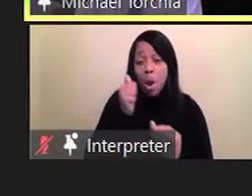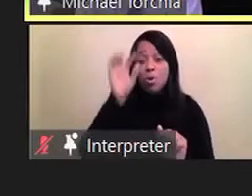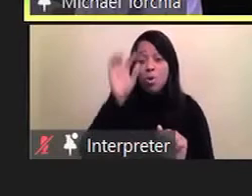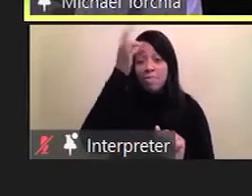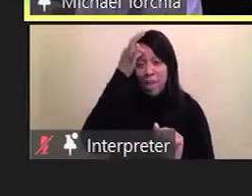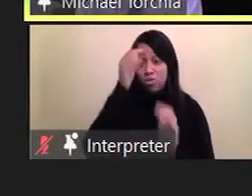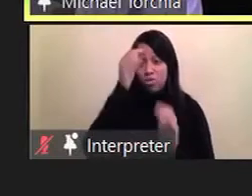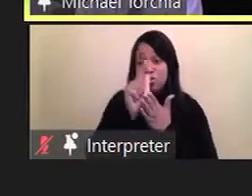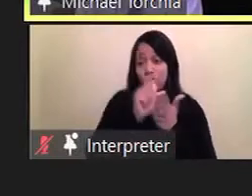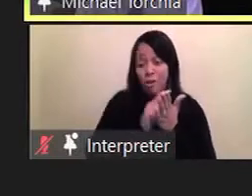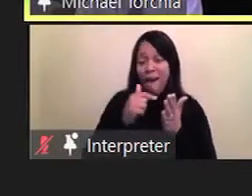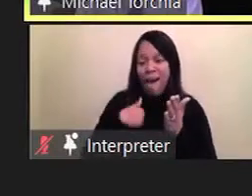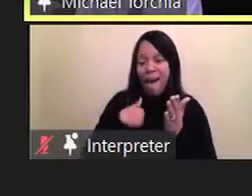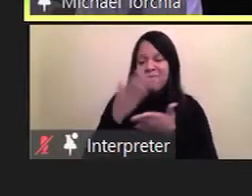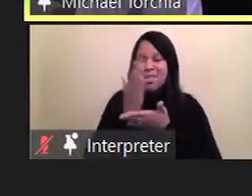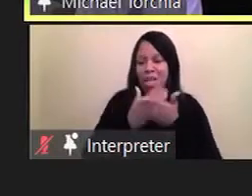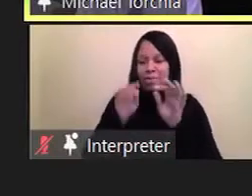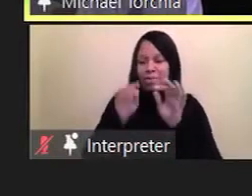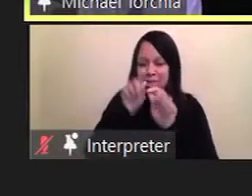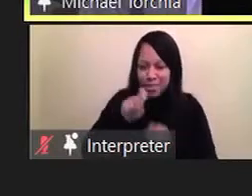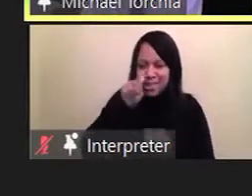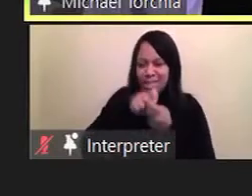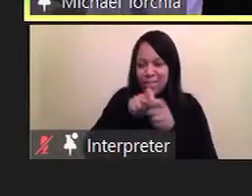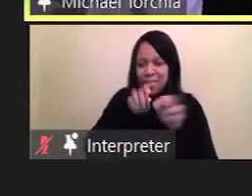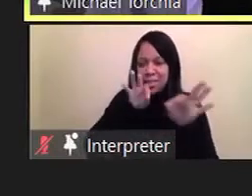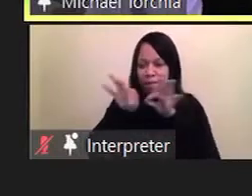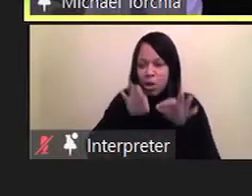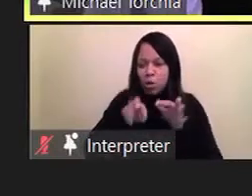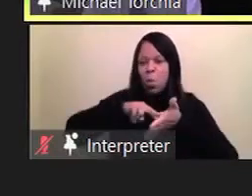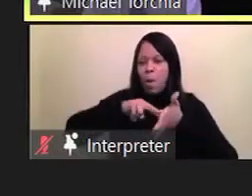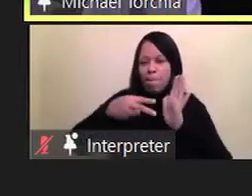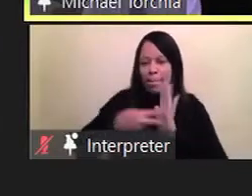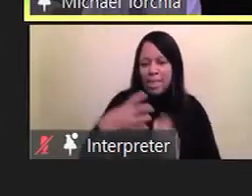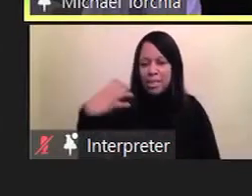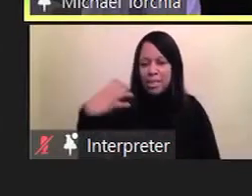of what an employer is. And many of them are defined by how many employees they have.